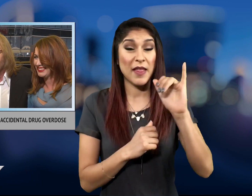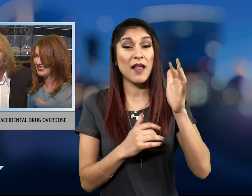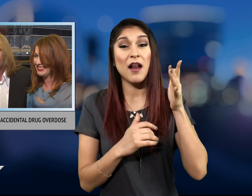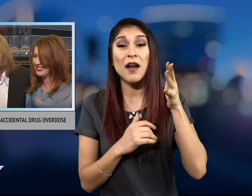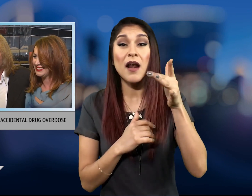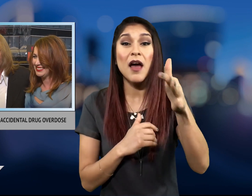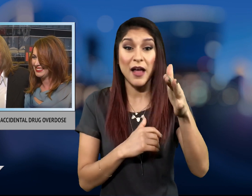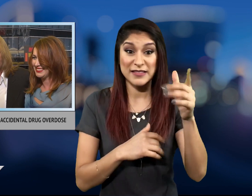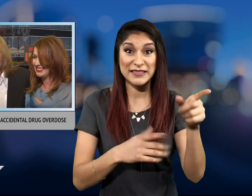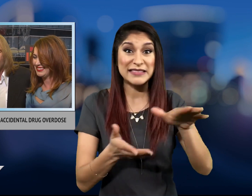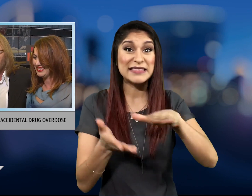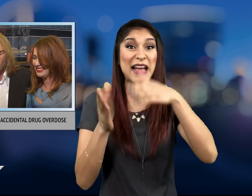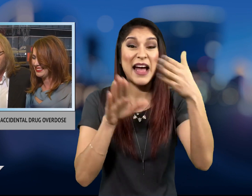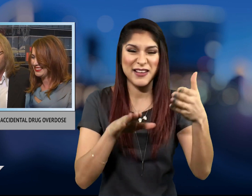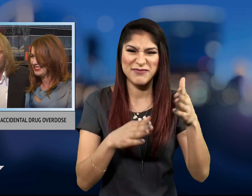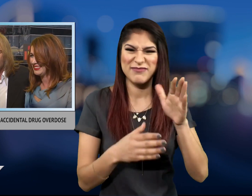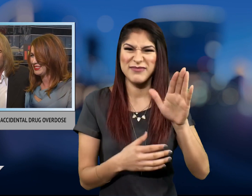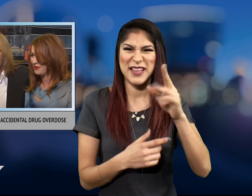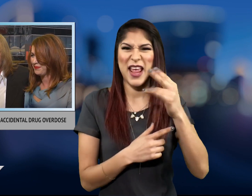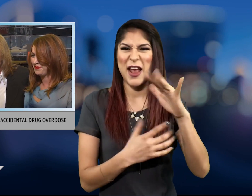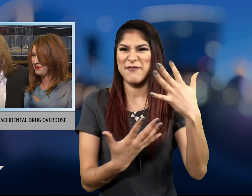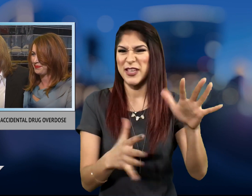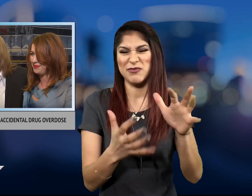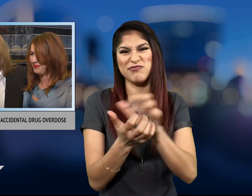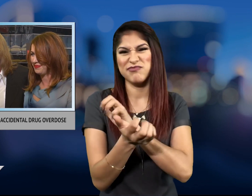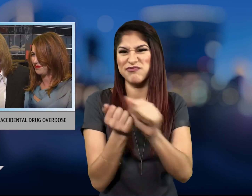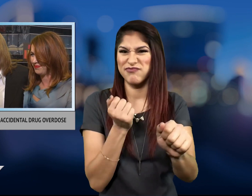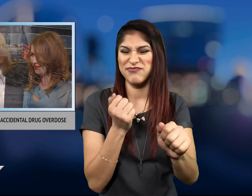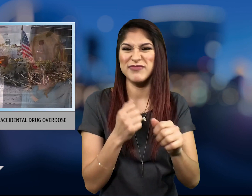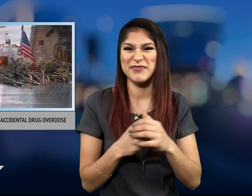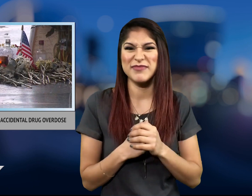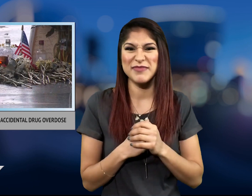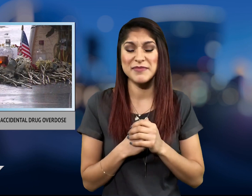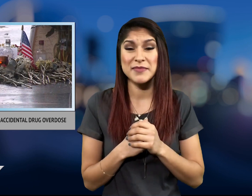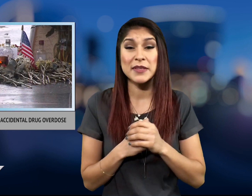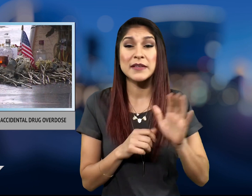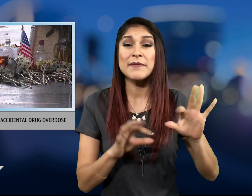But on the day he died, the fracture became a full-blown break.